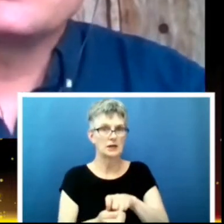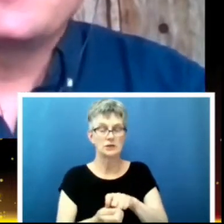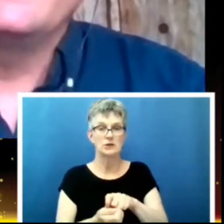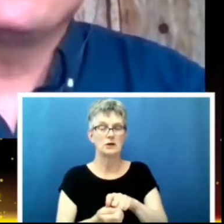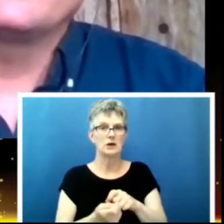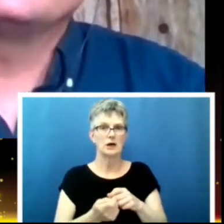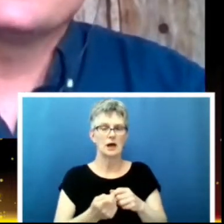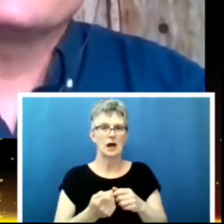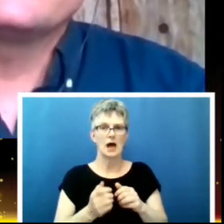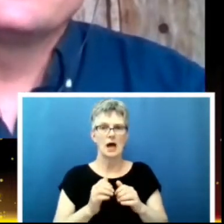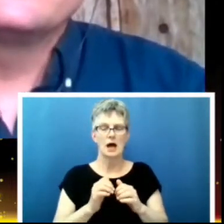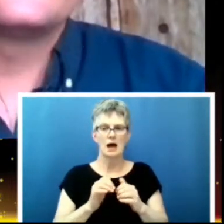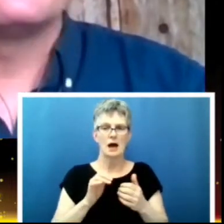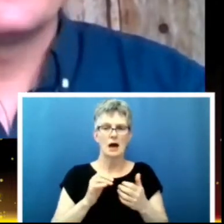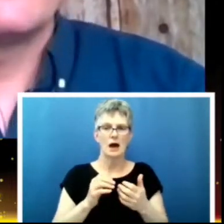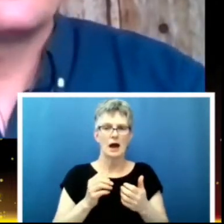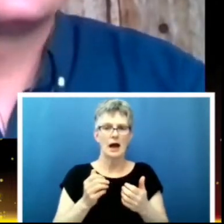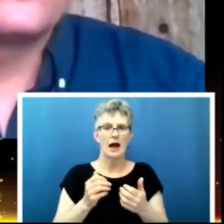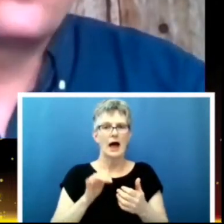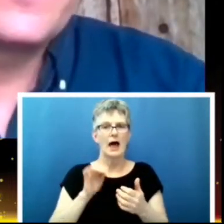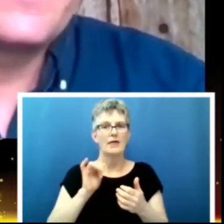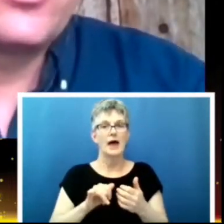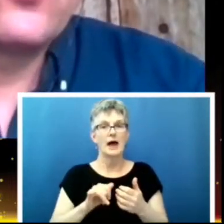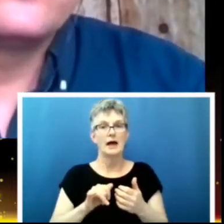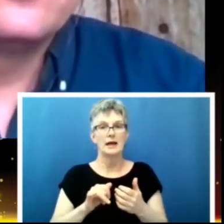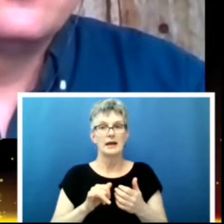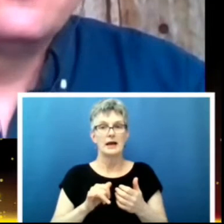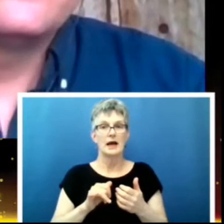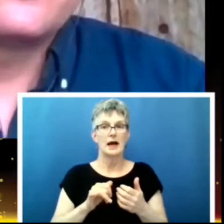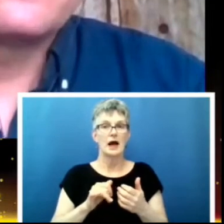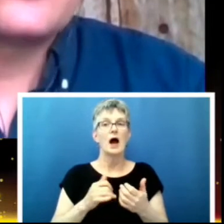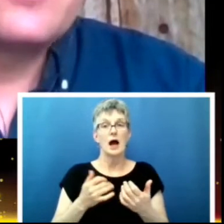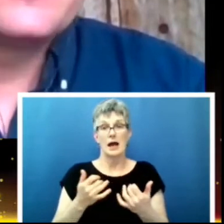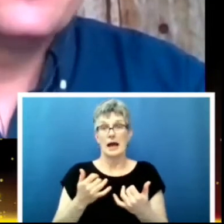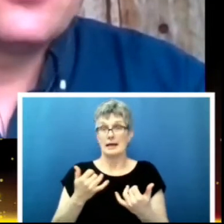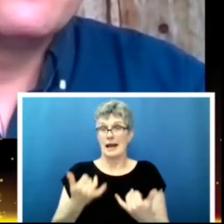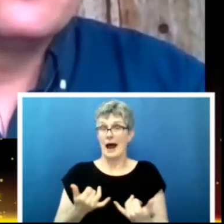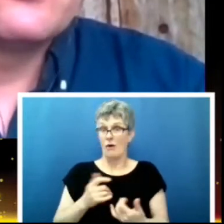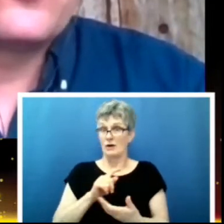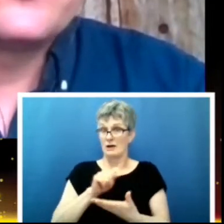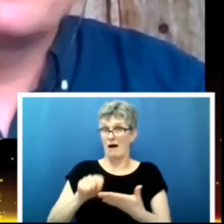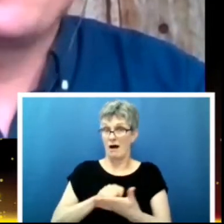and not just something for us to wait out. Just sort of chiming in on your points about